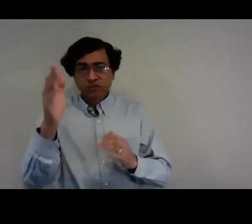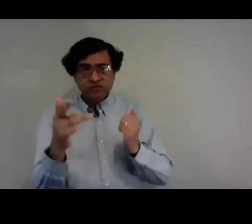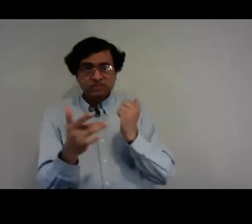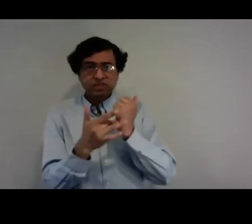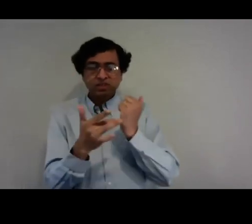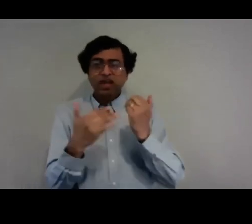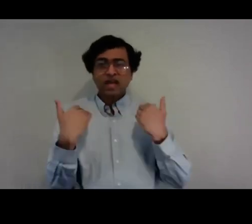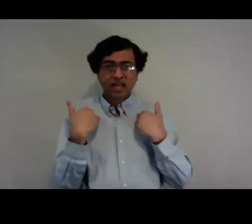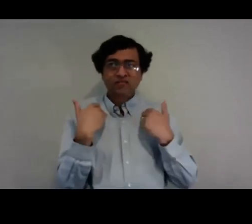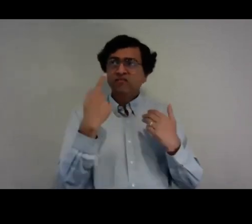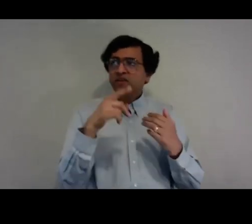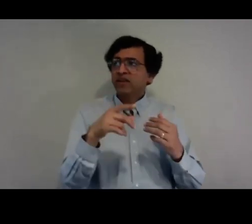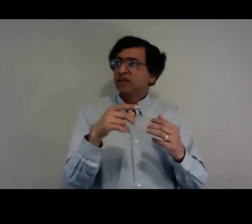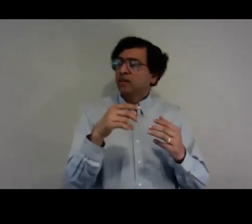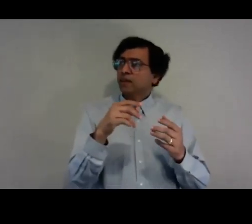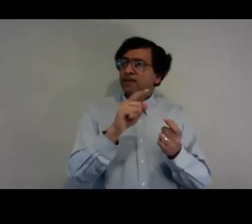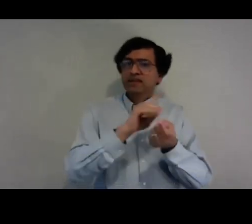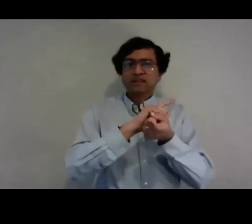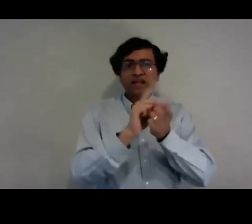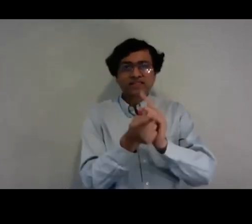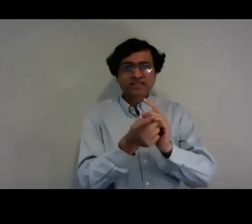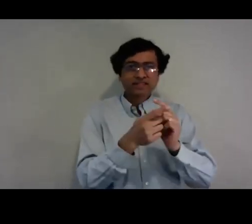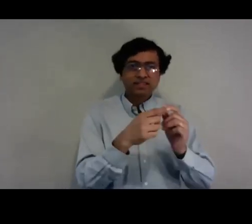So when we look at this and look at it in terms